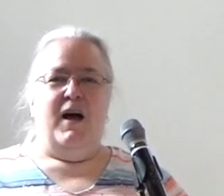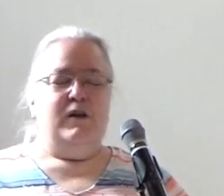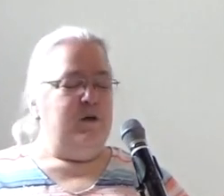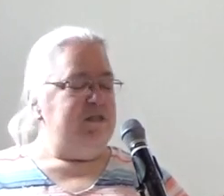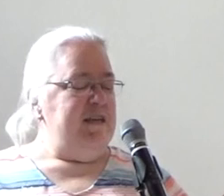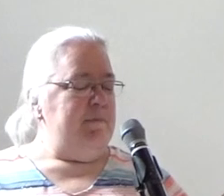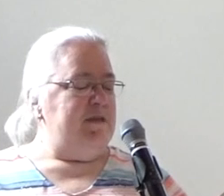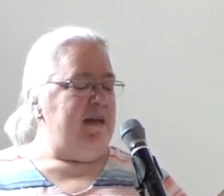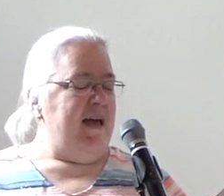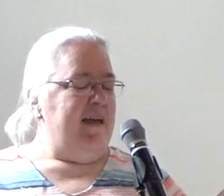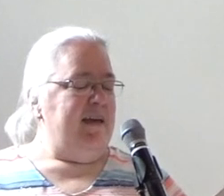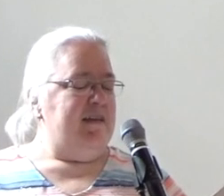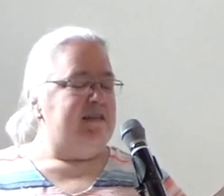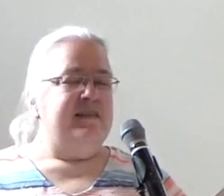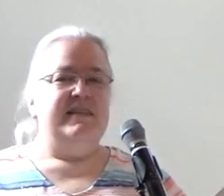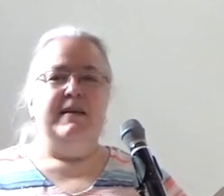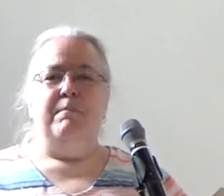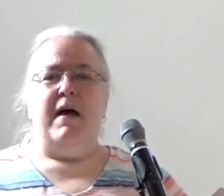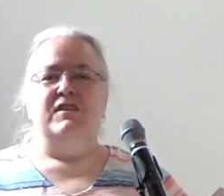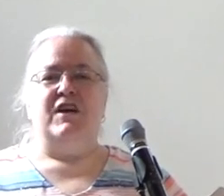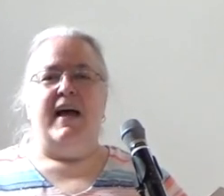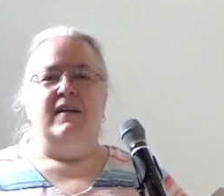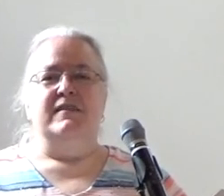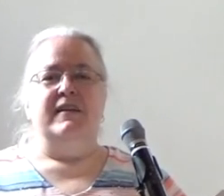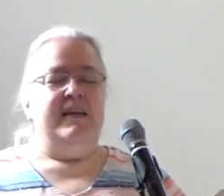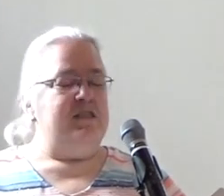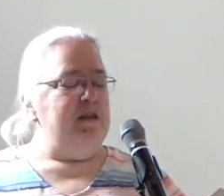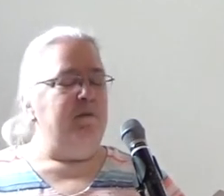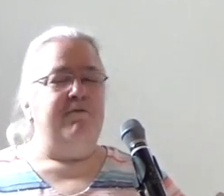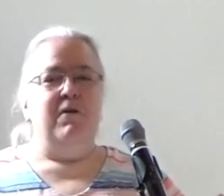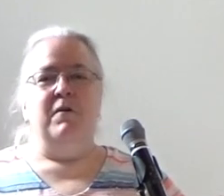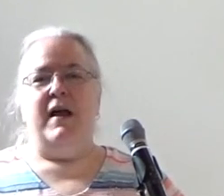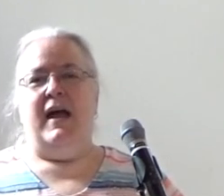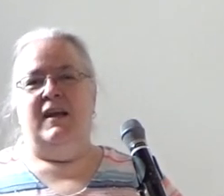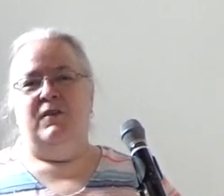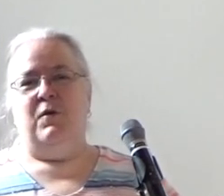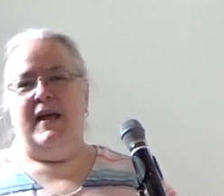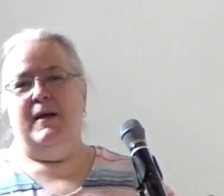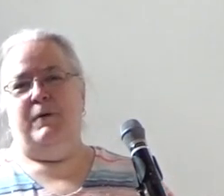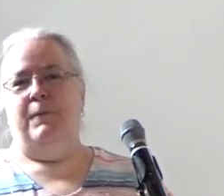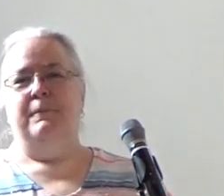Our closing him today is 'Sleep My Child.' It's number 409 in the gray hymnal